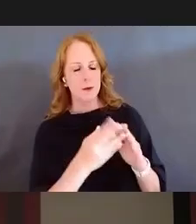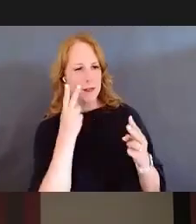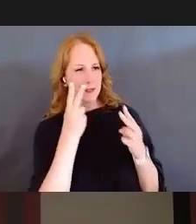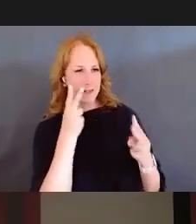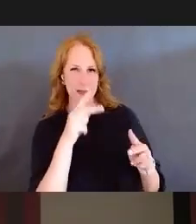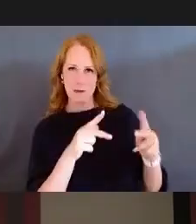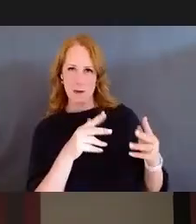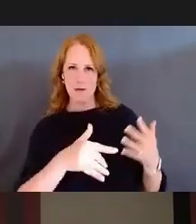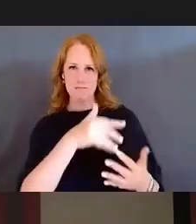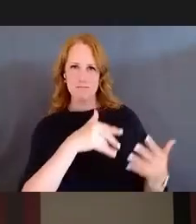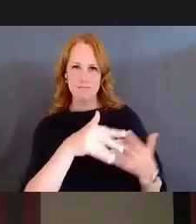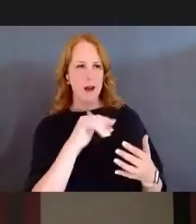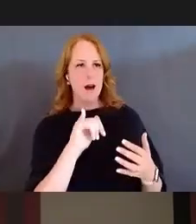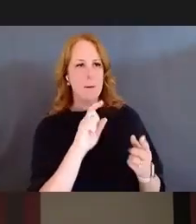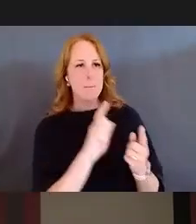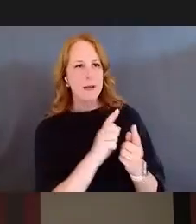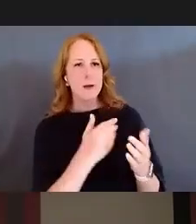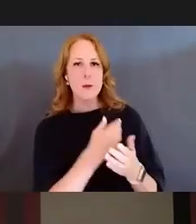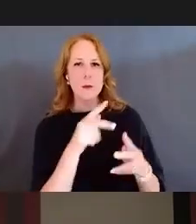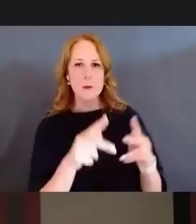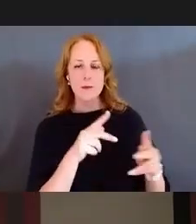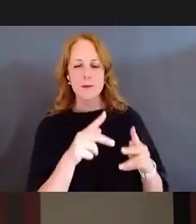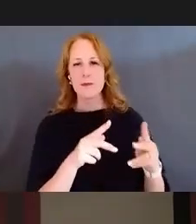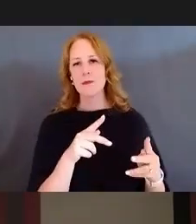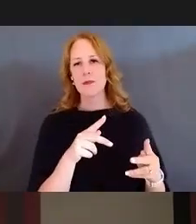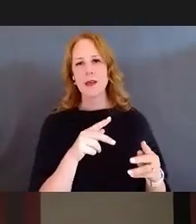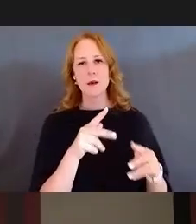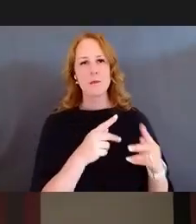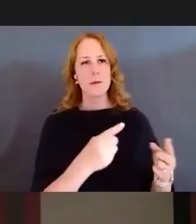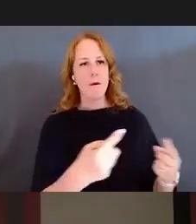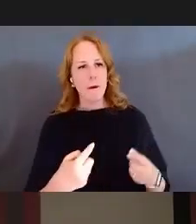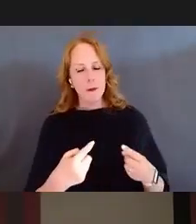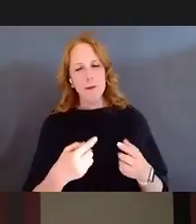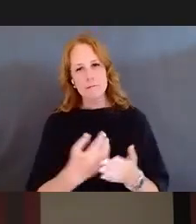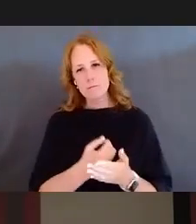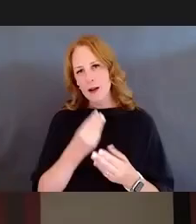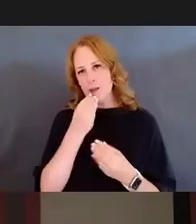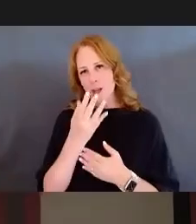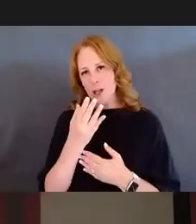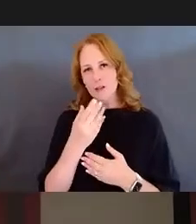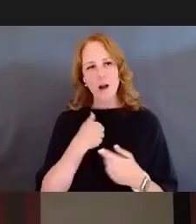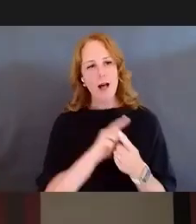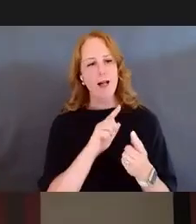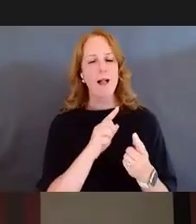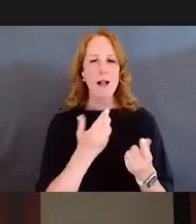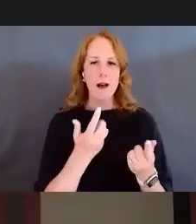uh new faces and people coming in and having lunch and I enjoy trying a lot of new foods